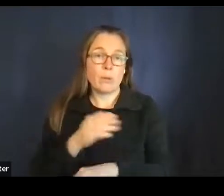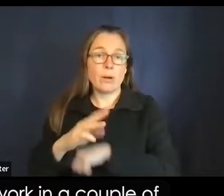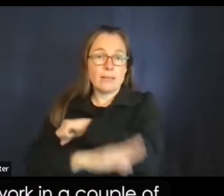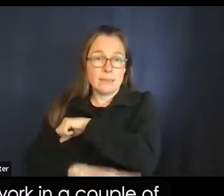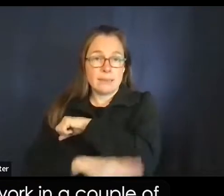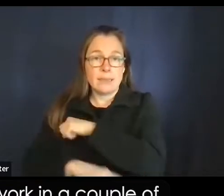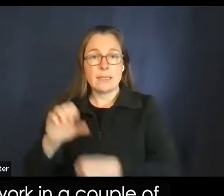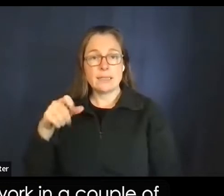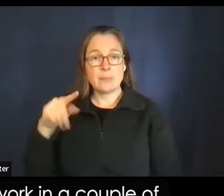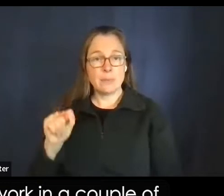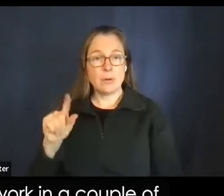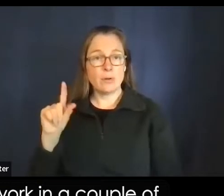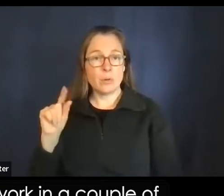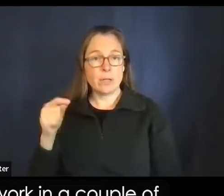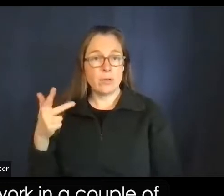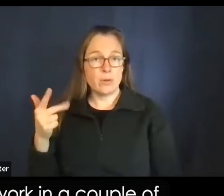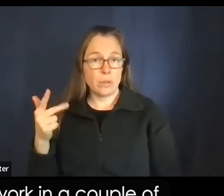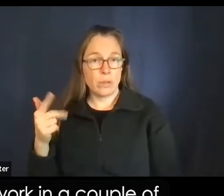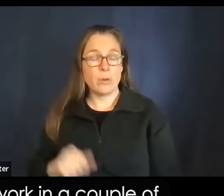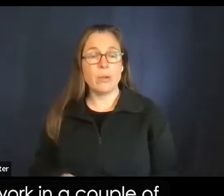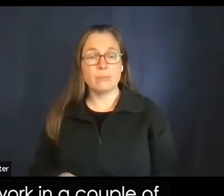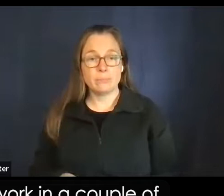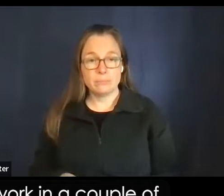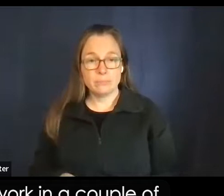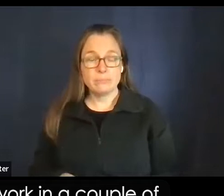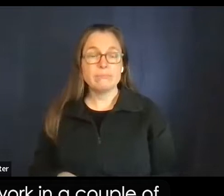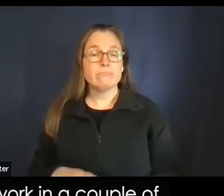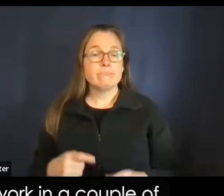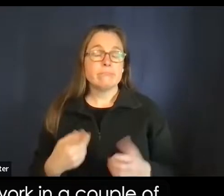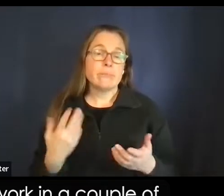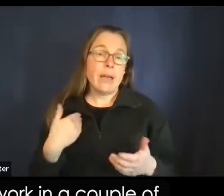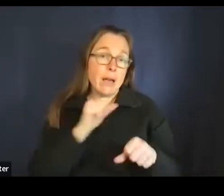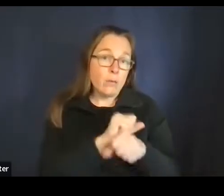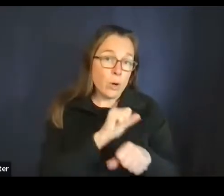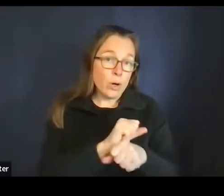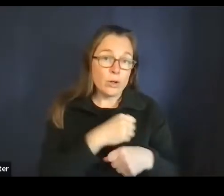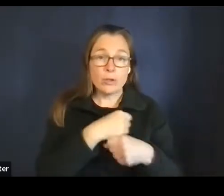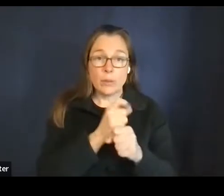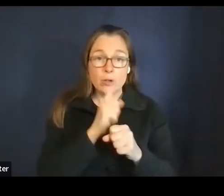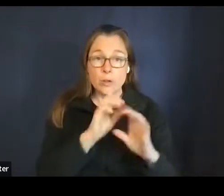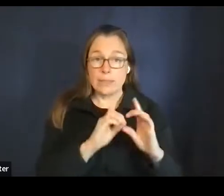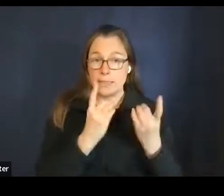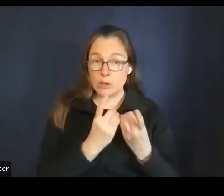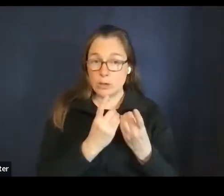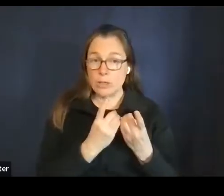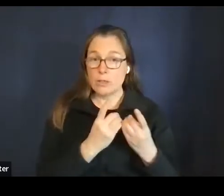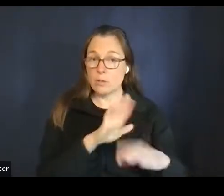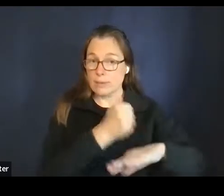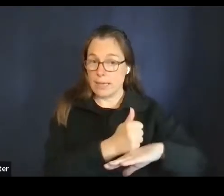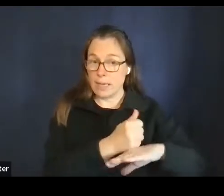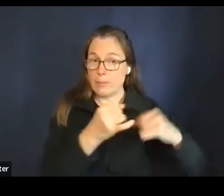So if you kind of think of the work in a couple of different streams there's the work to make sure that our districts are known for potential candidates